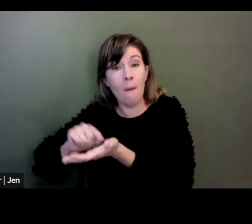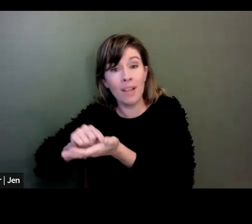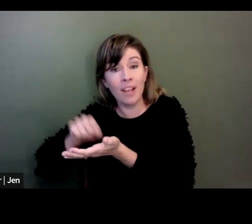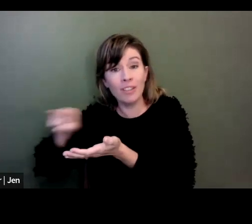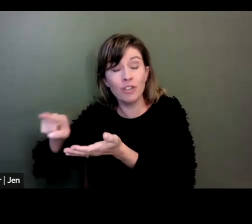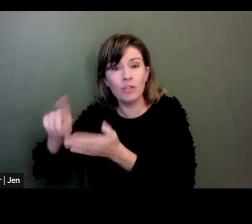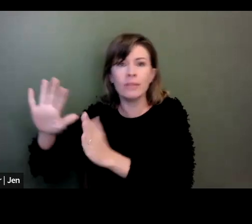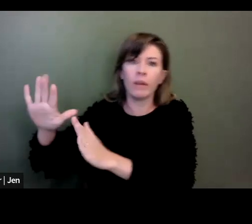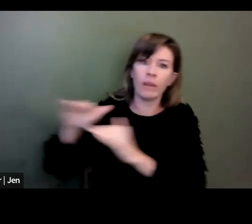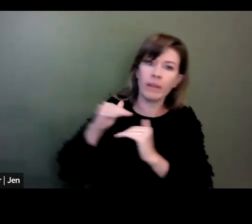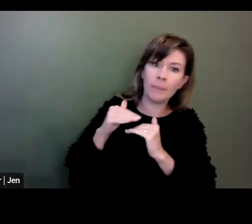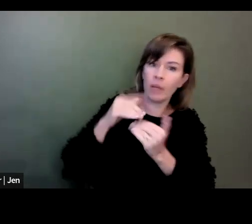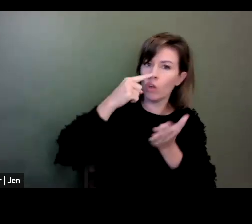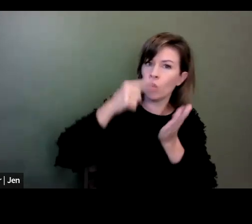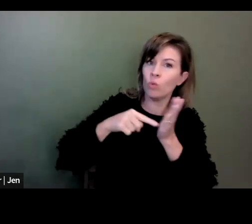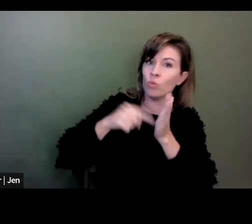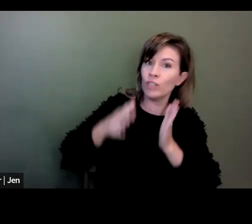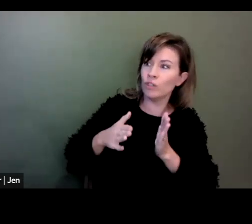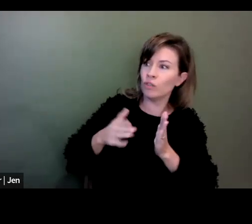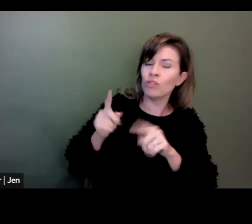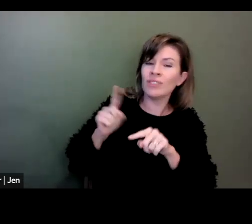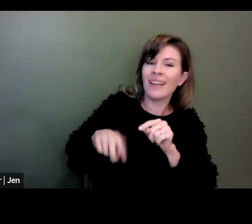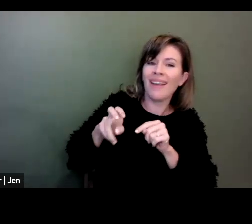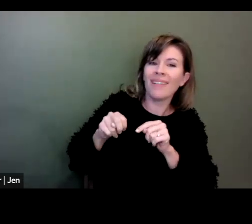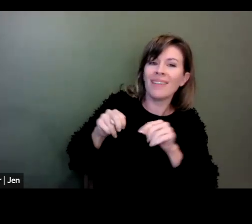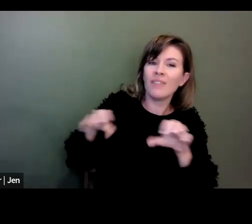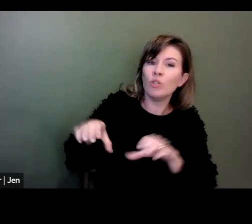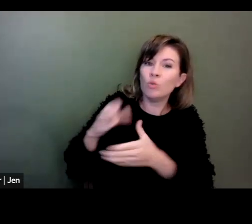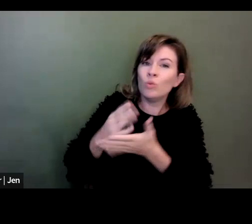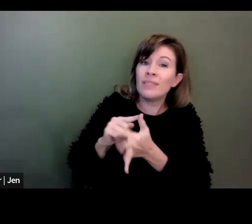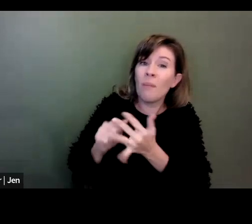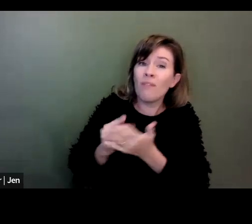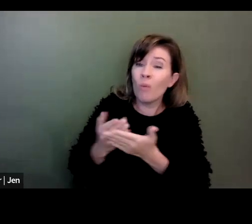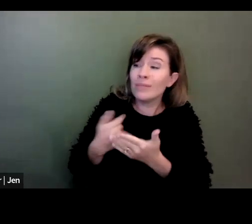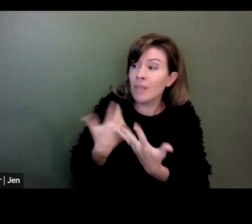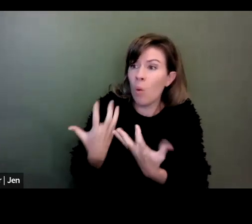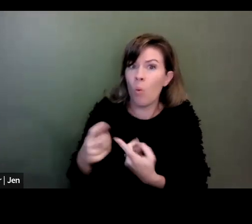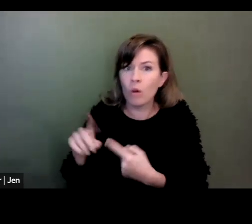hinders a researcher from doing some of the things they want to do. So there's a way in which we also have to think